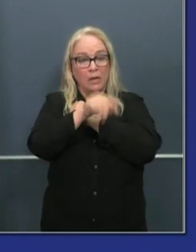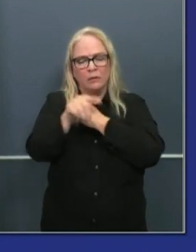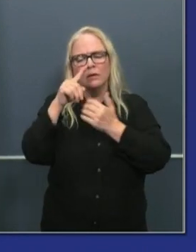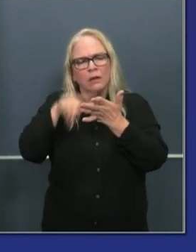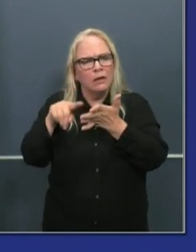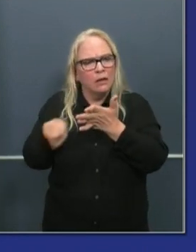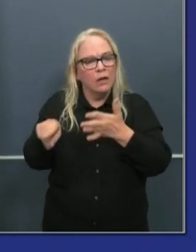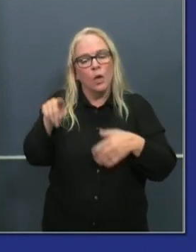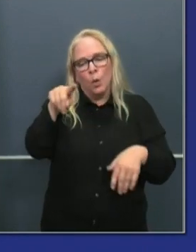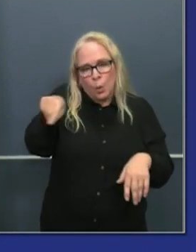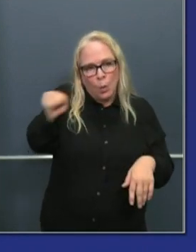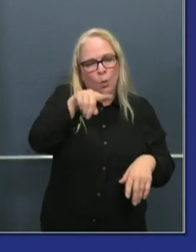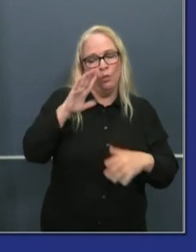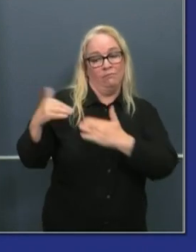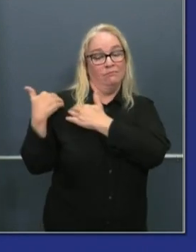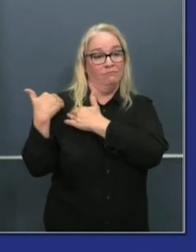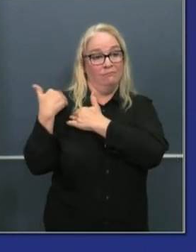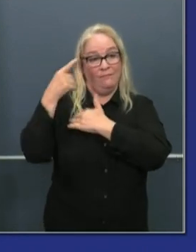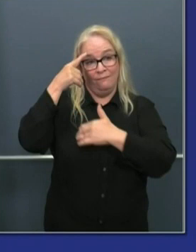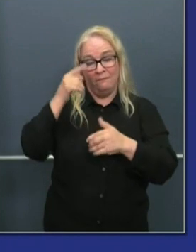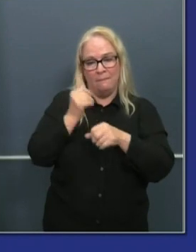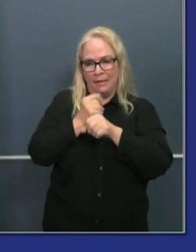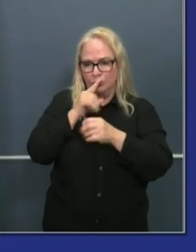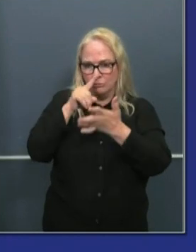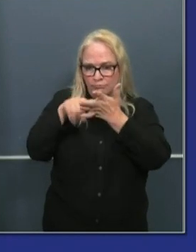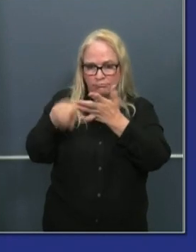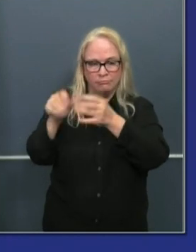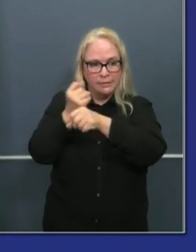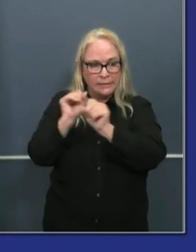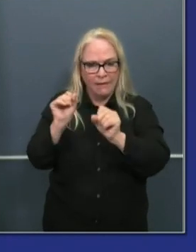SAME TIME, I MADE THIS CLEAR IN MULTIPLE PREVIOUS OCCASIONS AND WE RESERVE THE RIGHT BECAUSE WE HAVE STIPULATED AND CONDITIONED